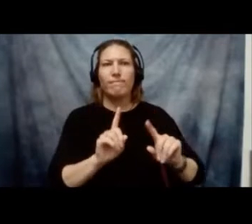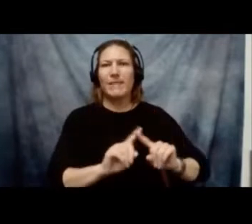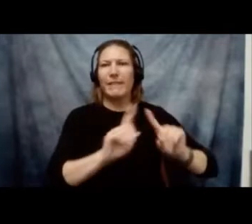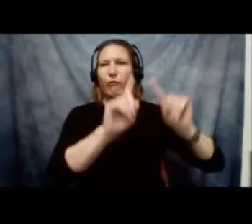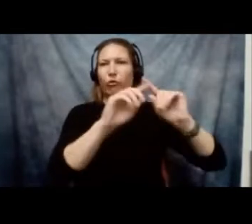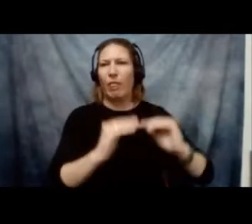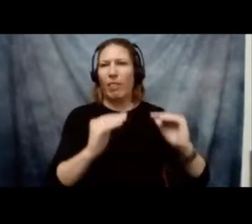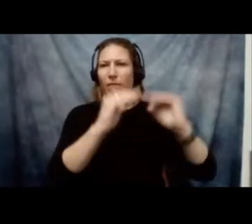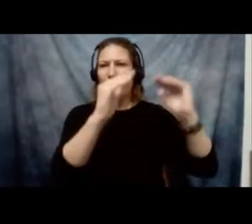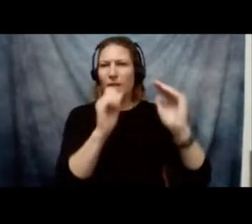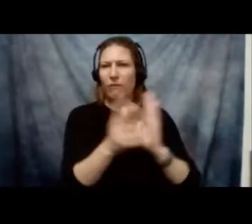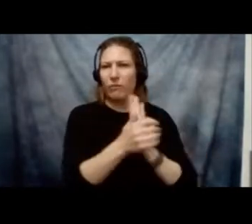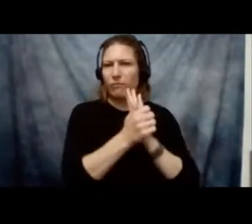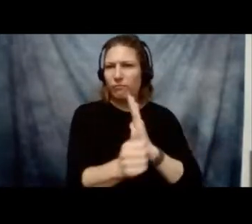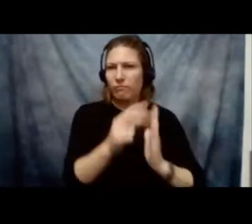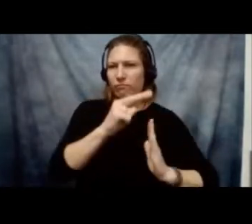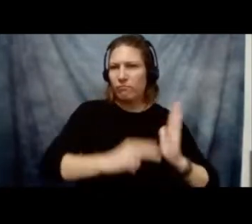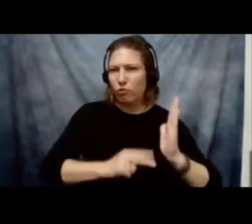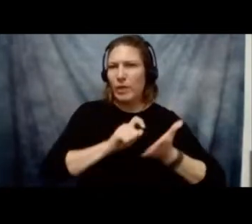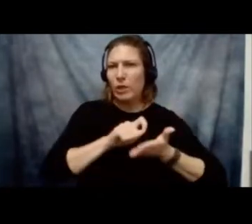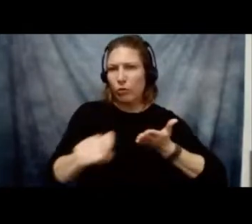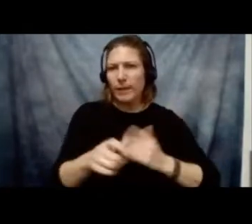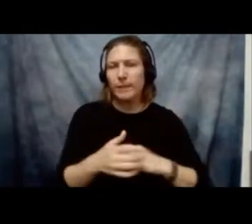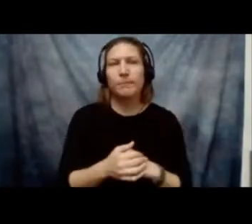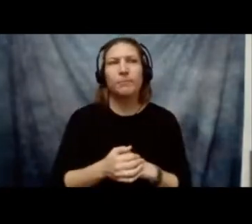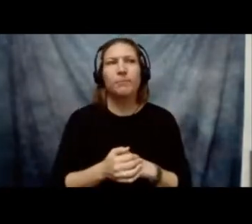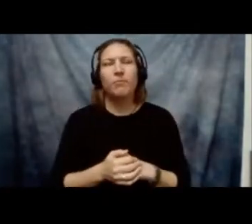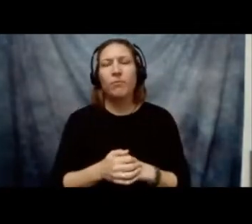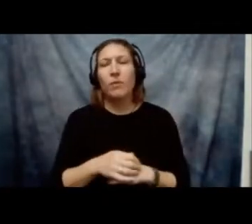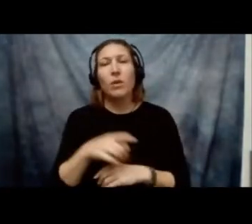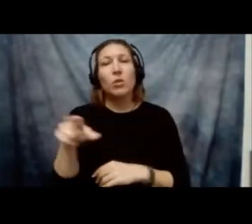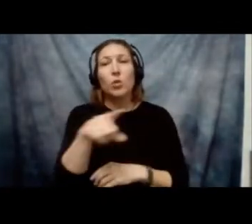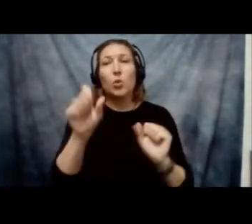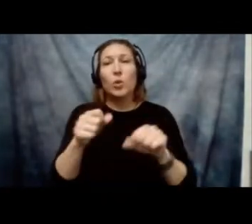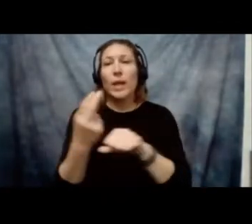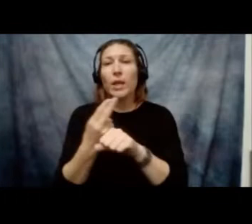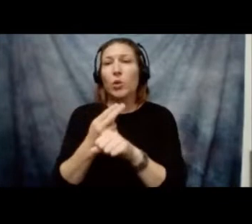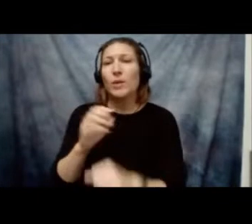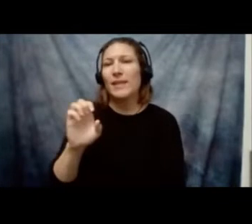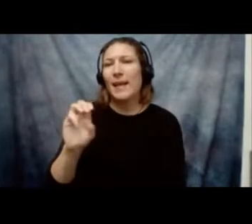is things like empathy maps and personas and then have conversations have a lot of